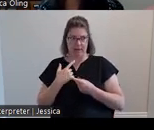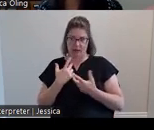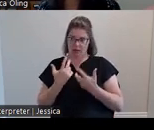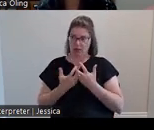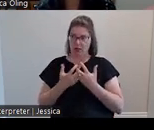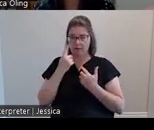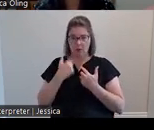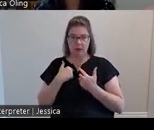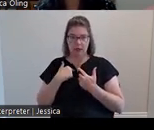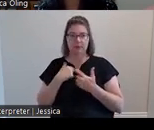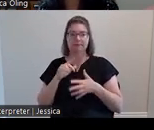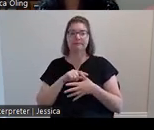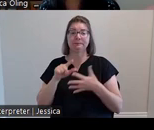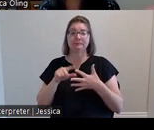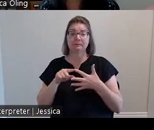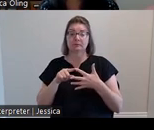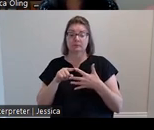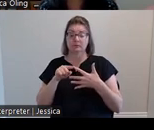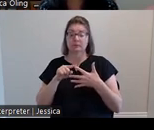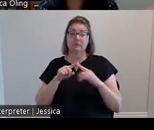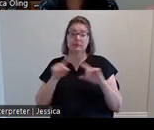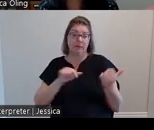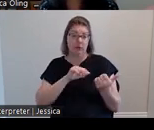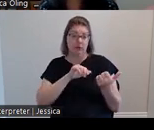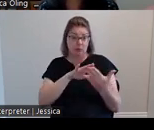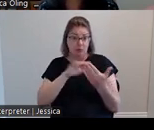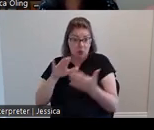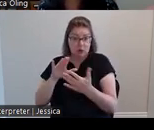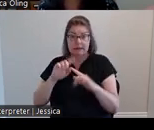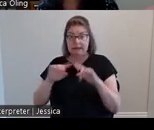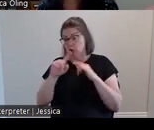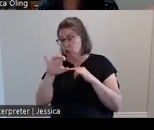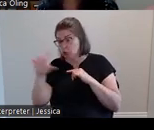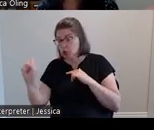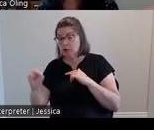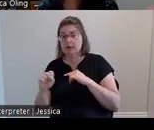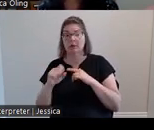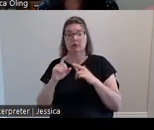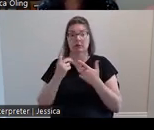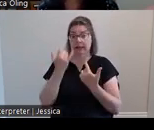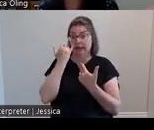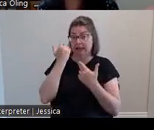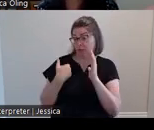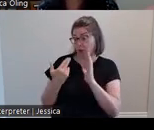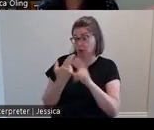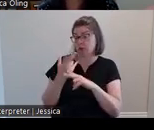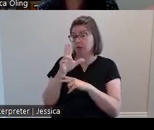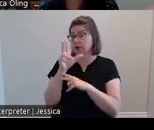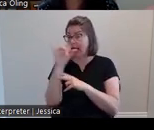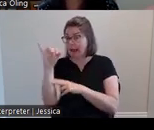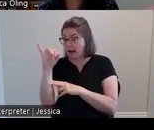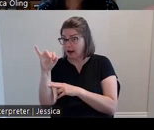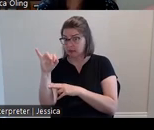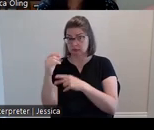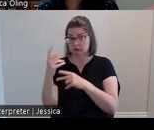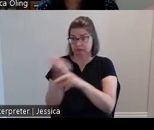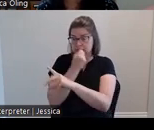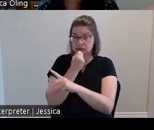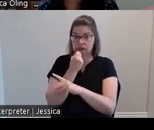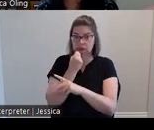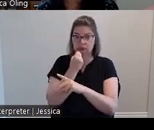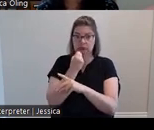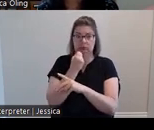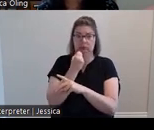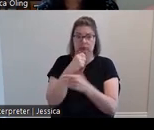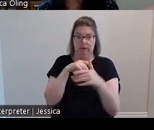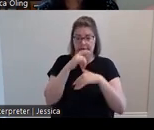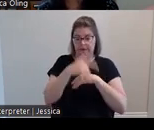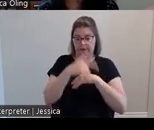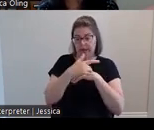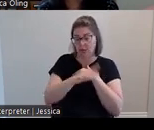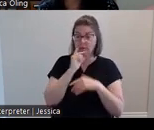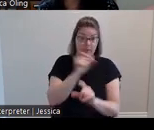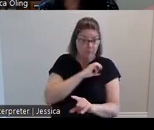SUNY is now looking at, how could we leverage tools like AI and make those available to our faculty or our librarians,